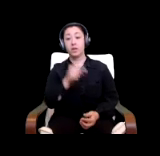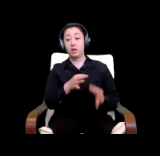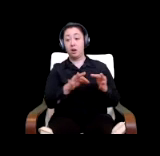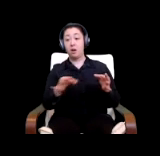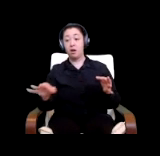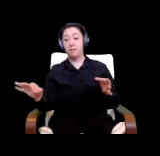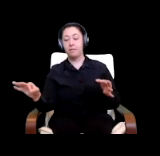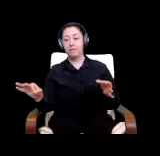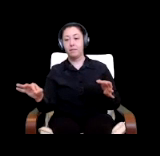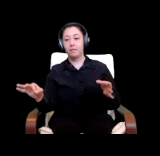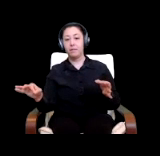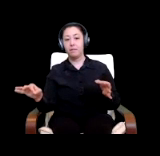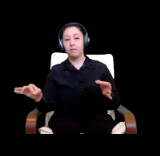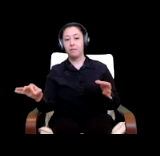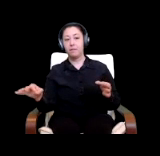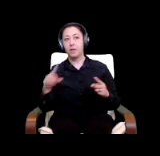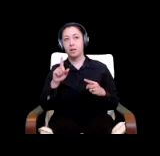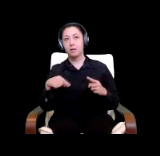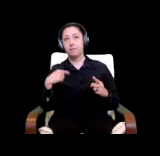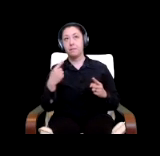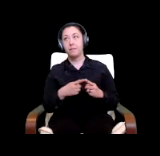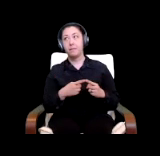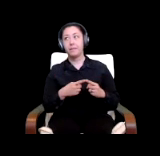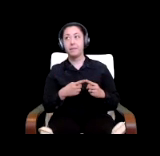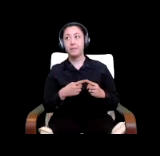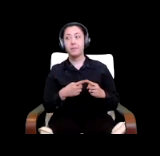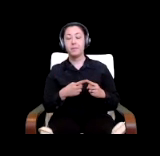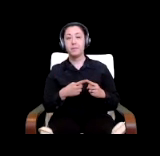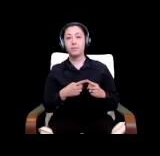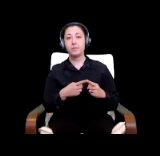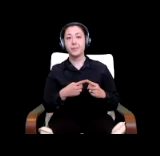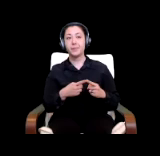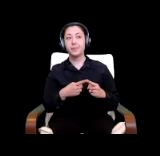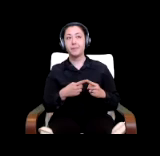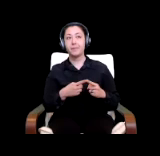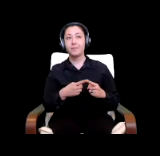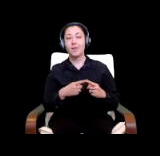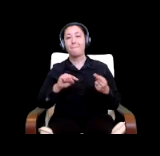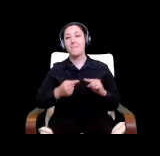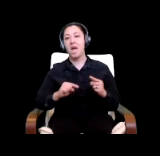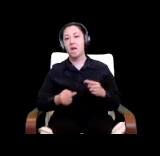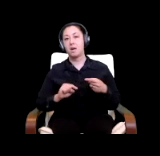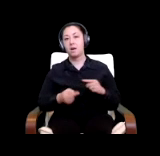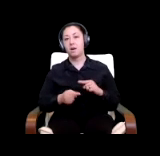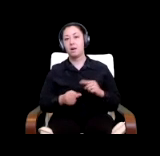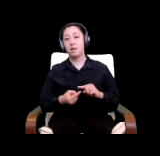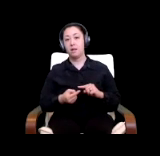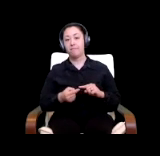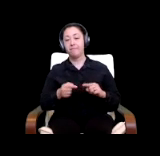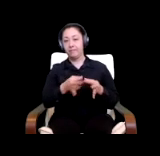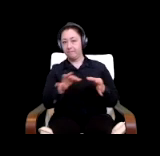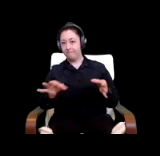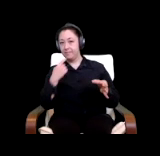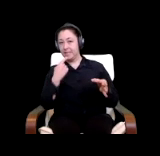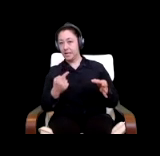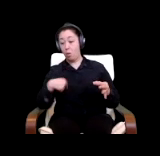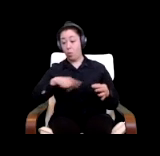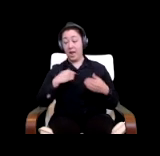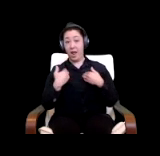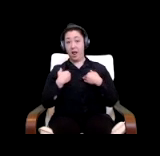regarding the area of pain. The comment is we had a student with CHARGE that the team